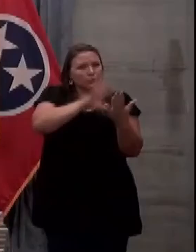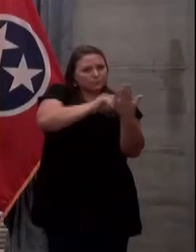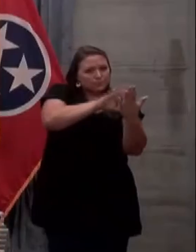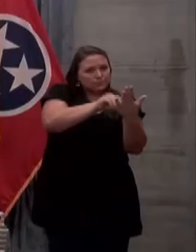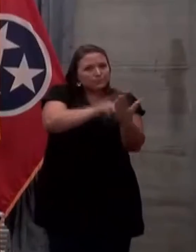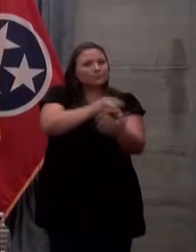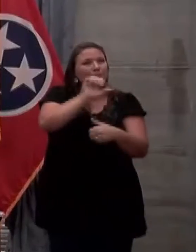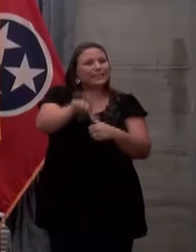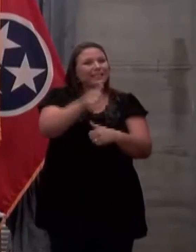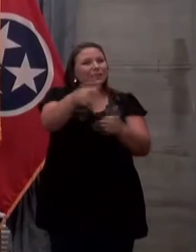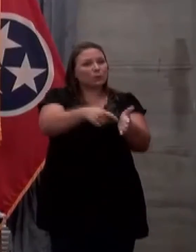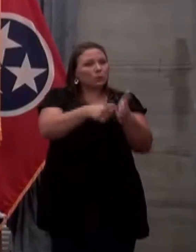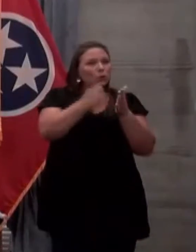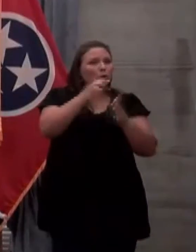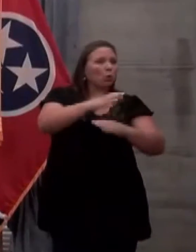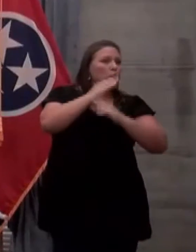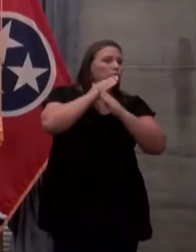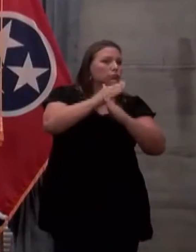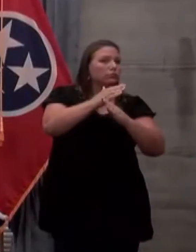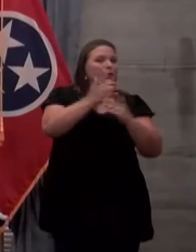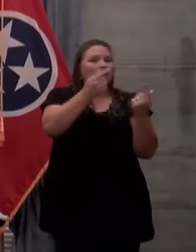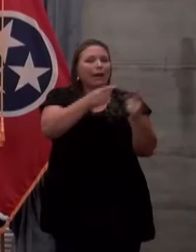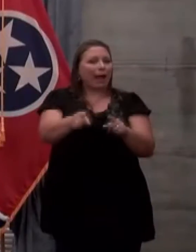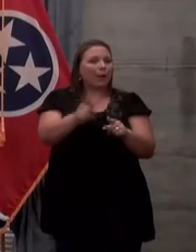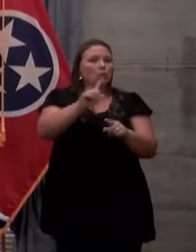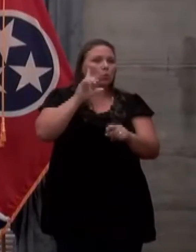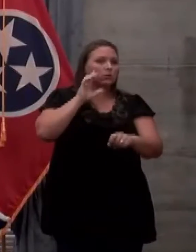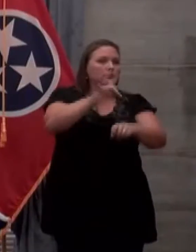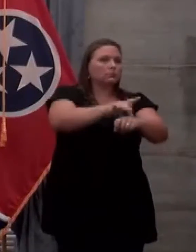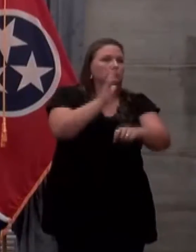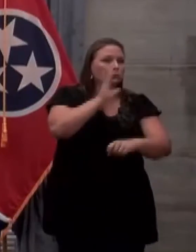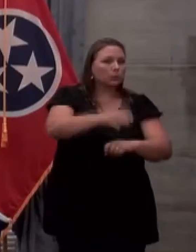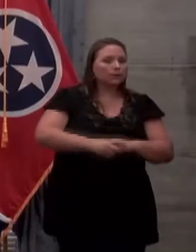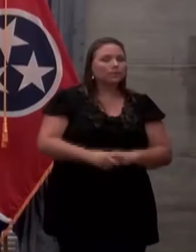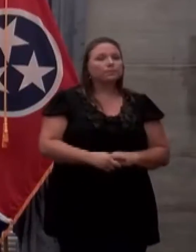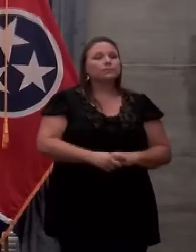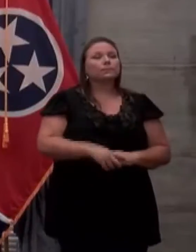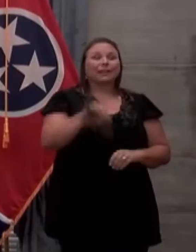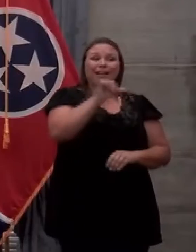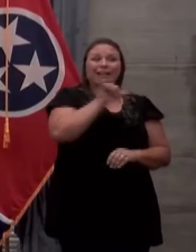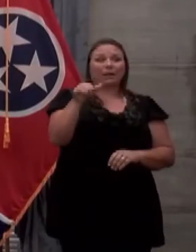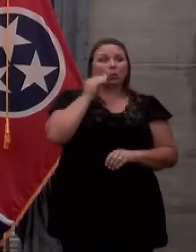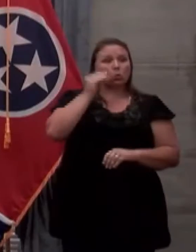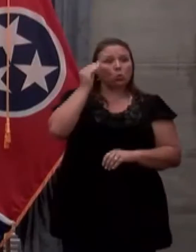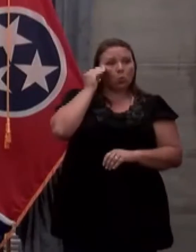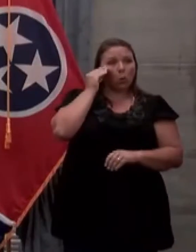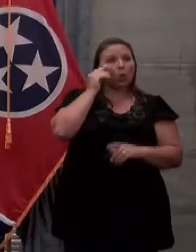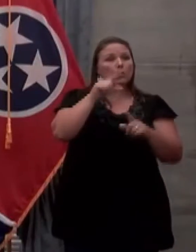It's or restrictions in the area for months, health leaders have had the same message use a face covering.